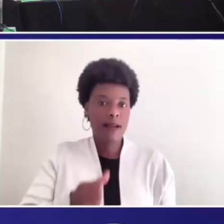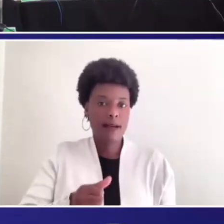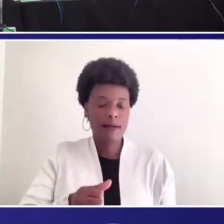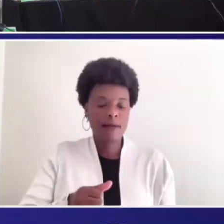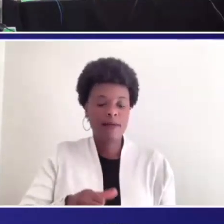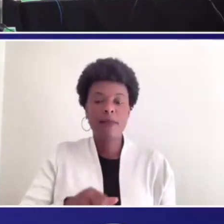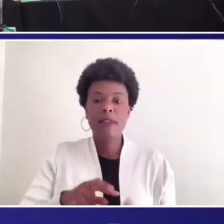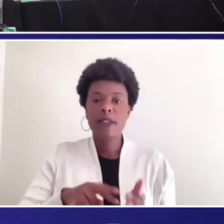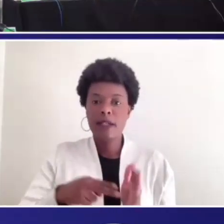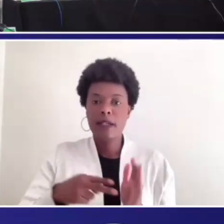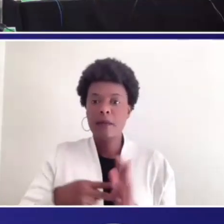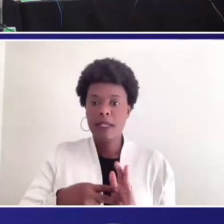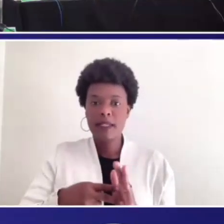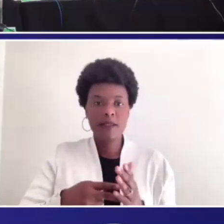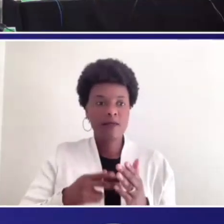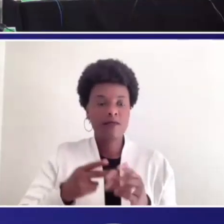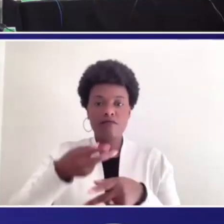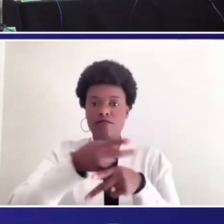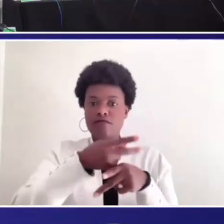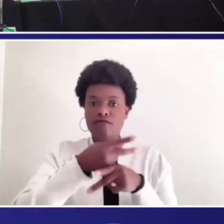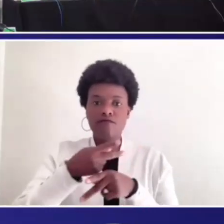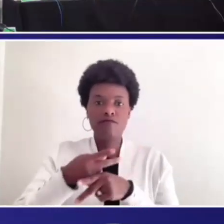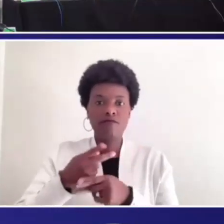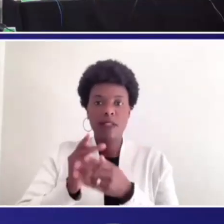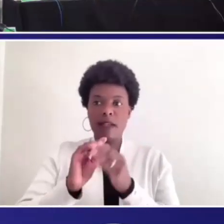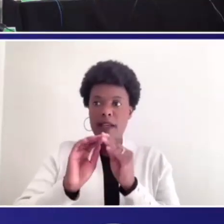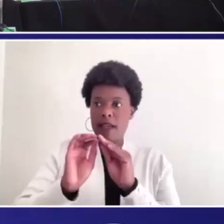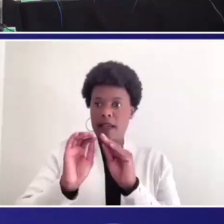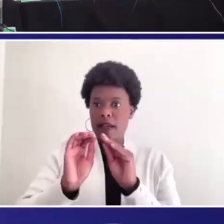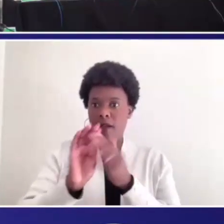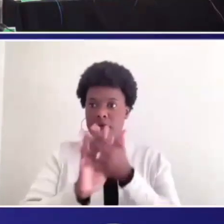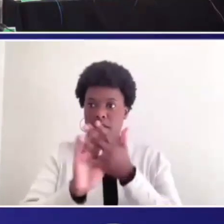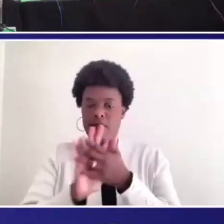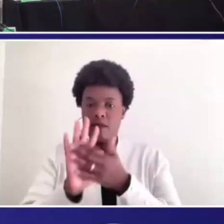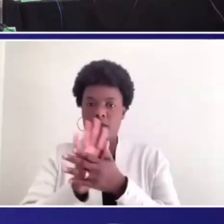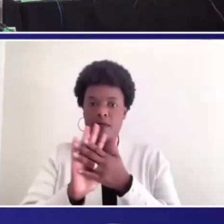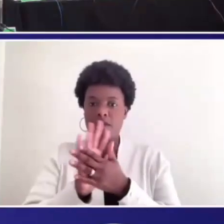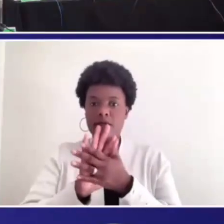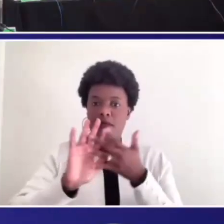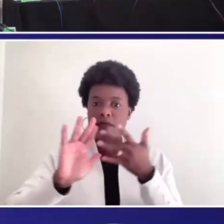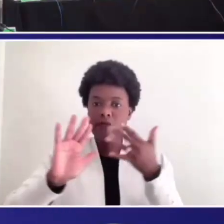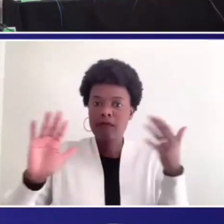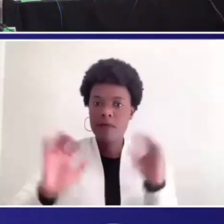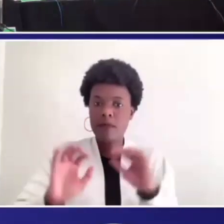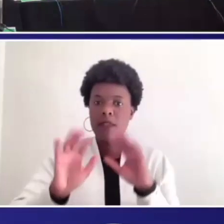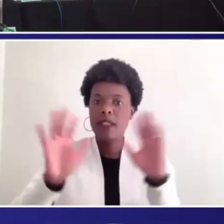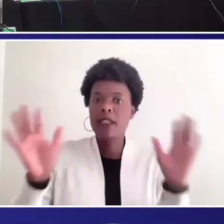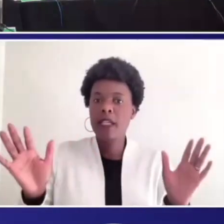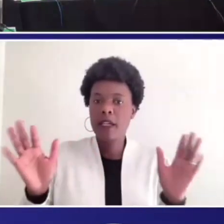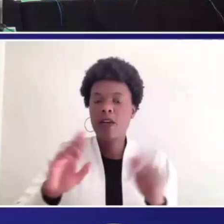it takes all of the ambiguity off the table about a prepayment and what happens to